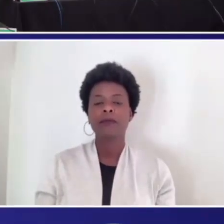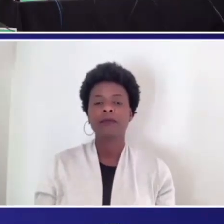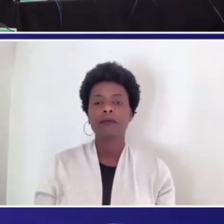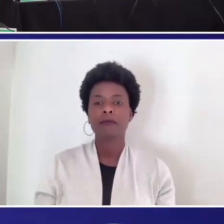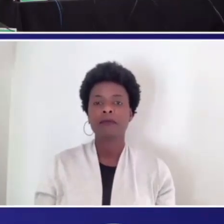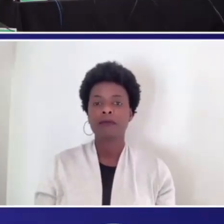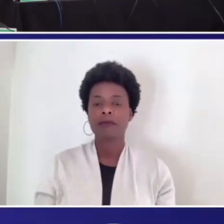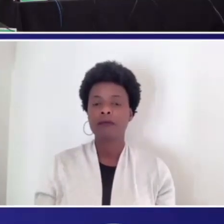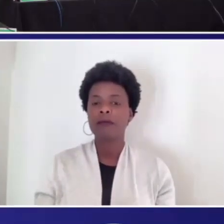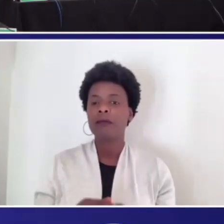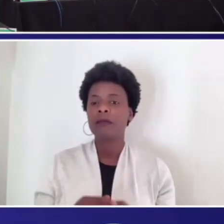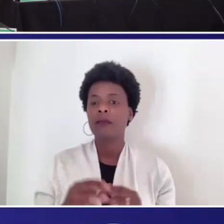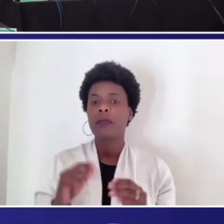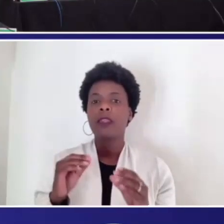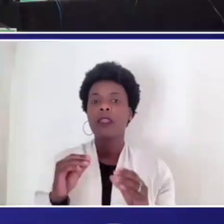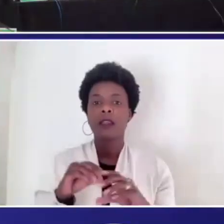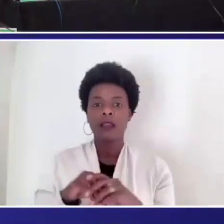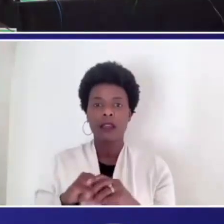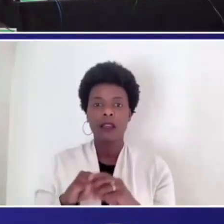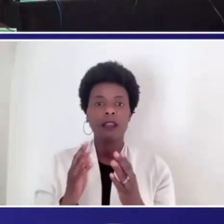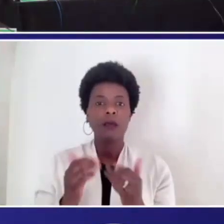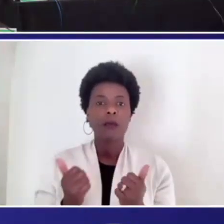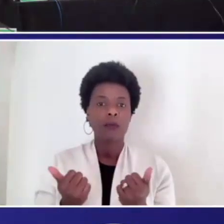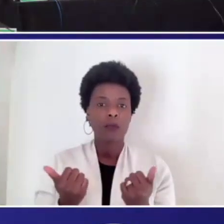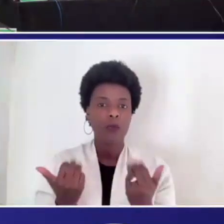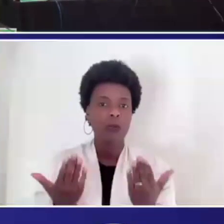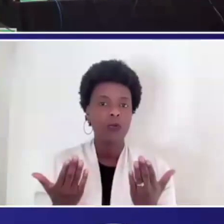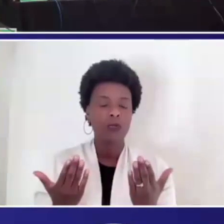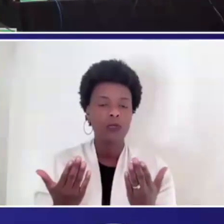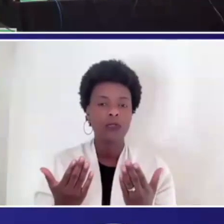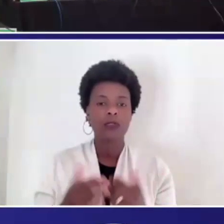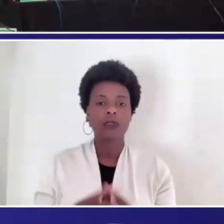under the proposal, a doctorate,